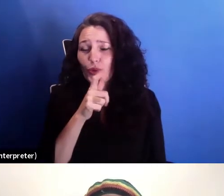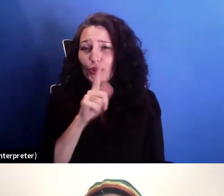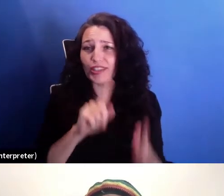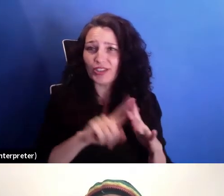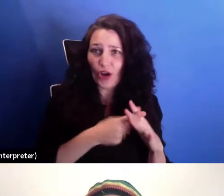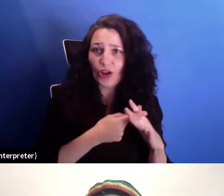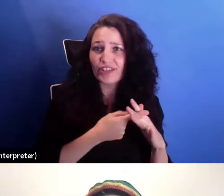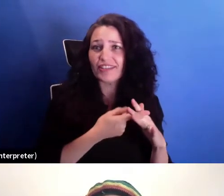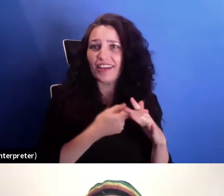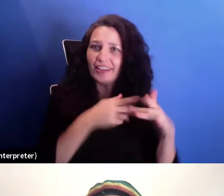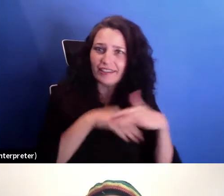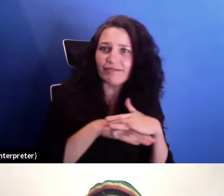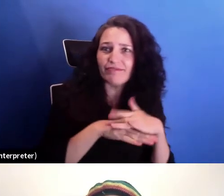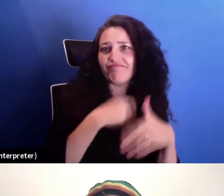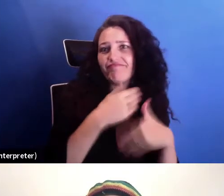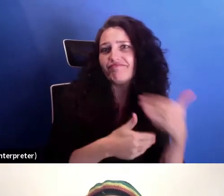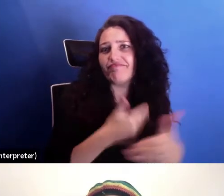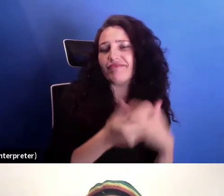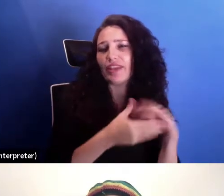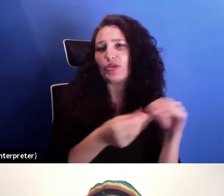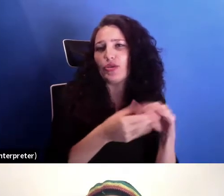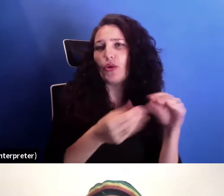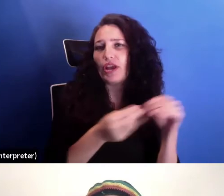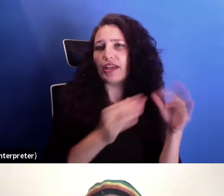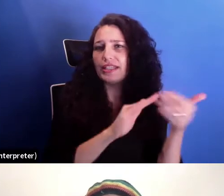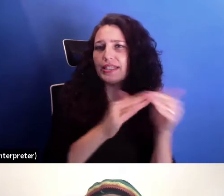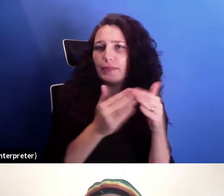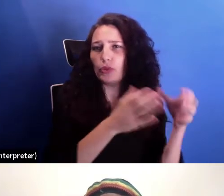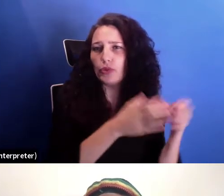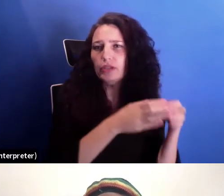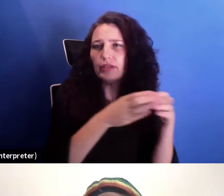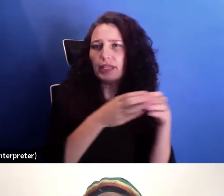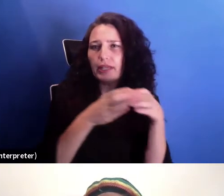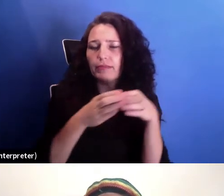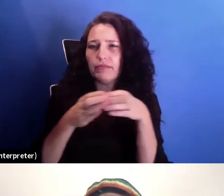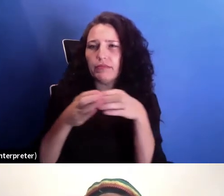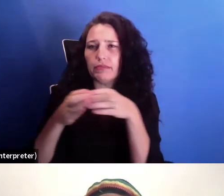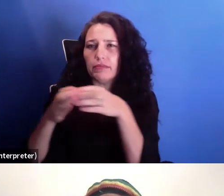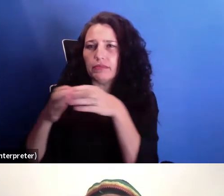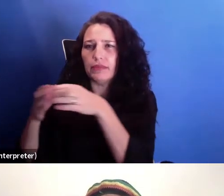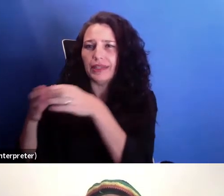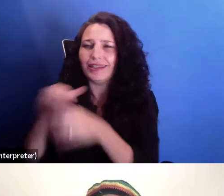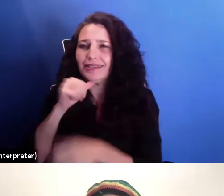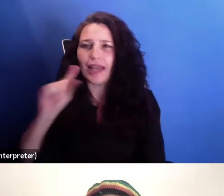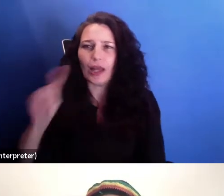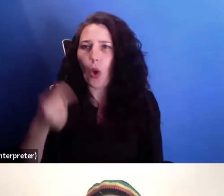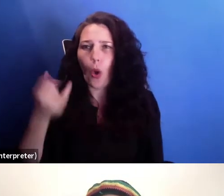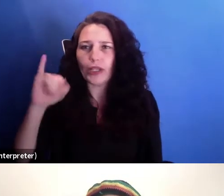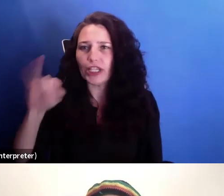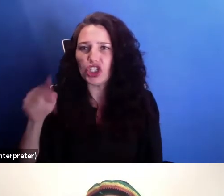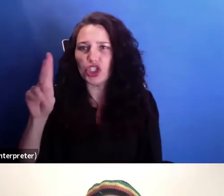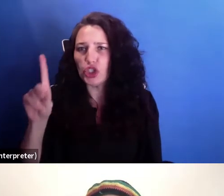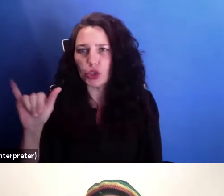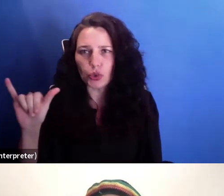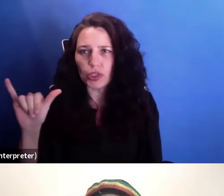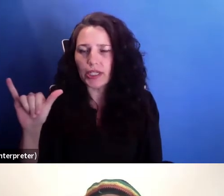and have it be a movement story and not have it be a Judy heumann biopic or a Jim Lebrecht personal film.